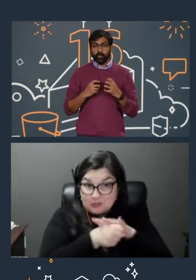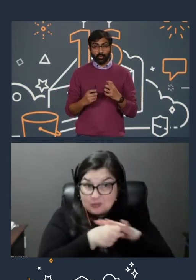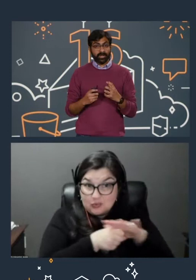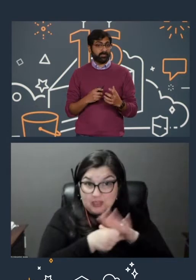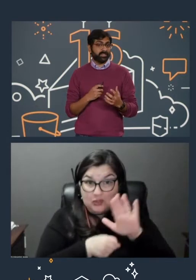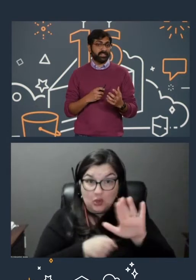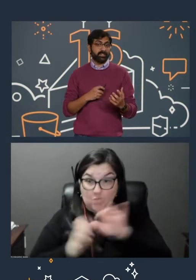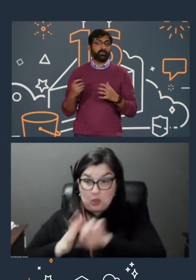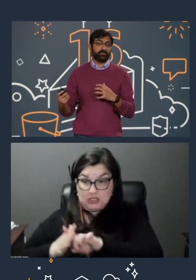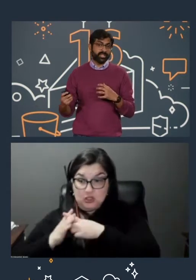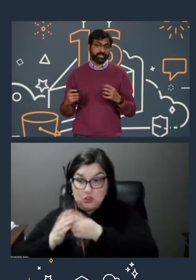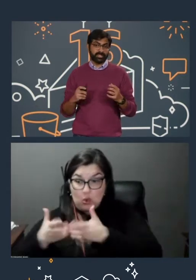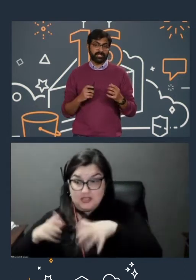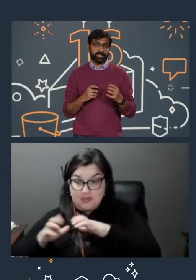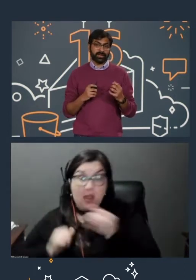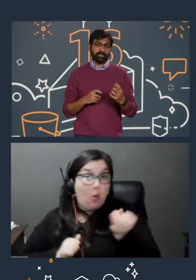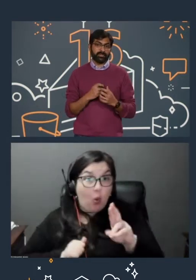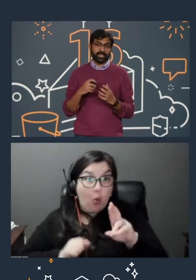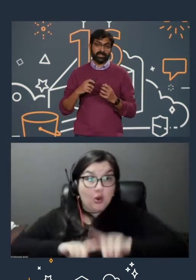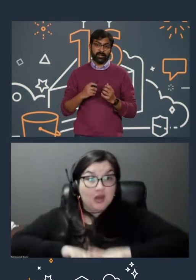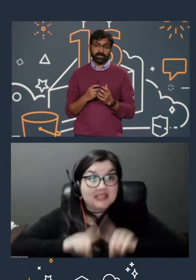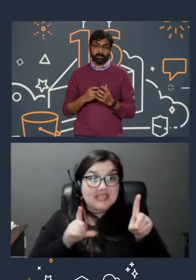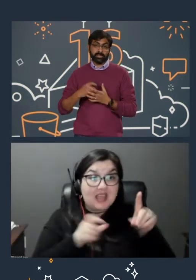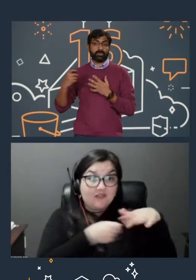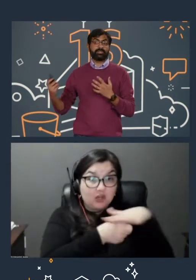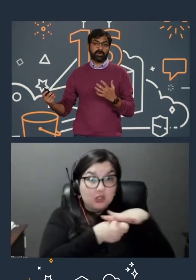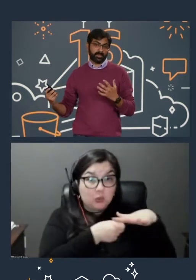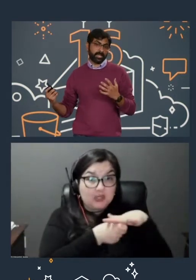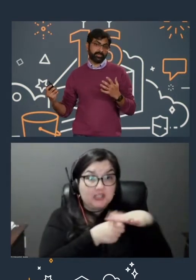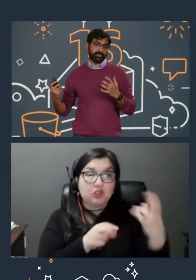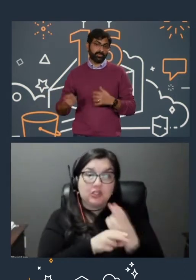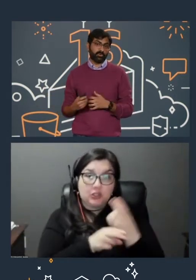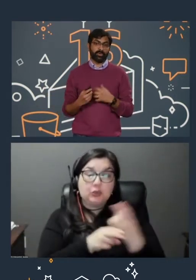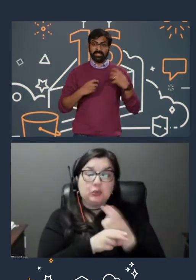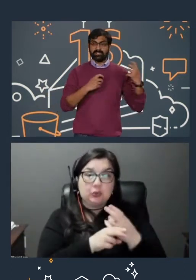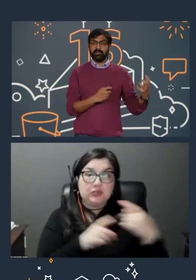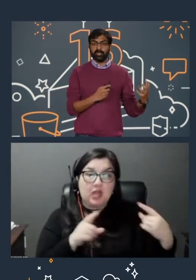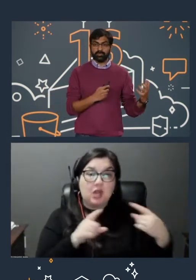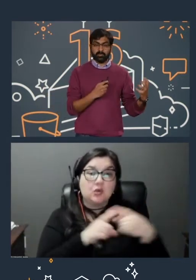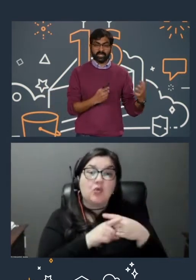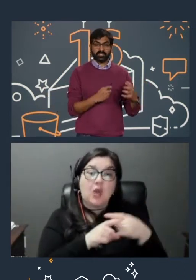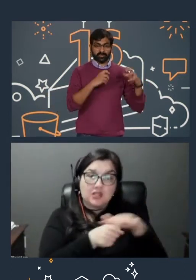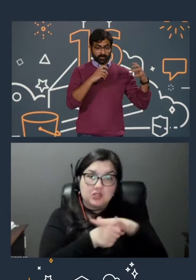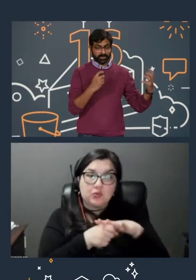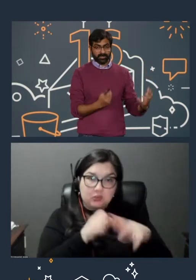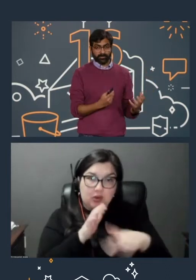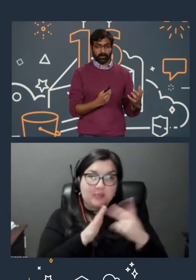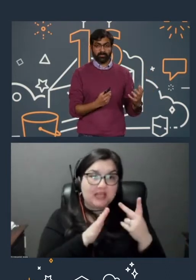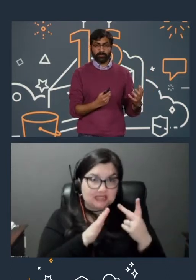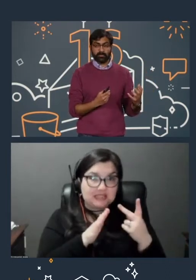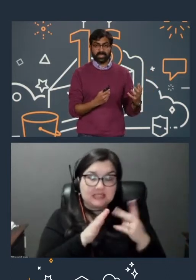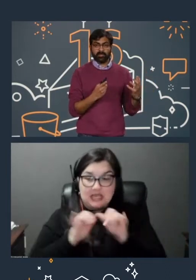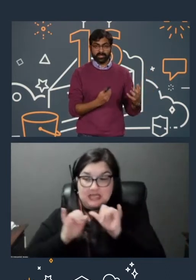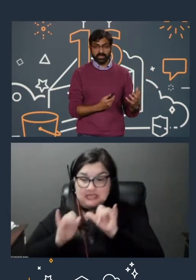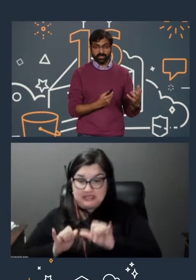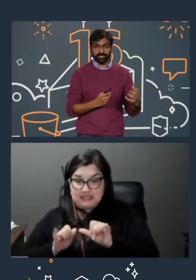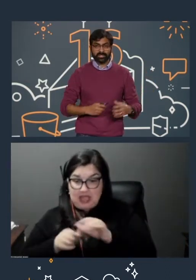or if it's in a different region using cross region replication. So same region replication for replicating within the region